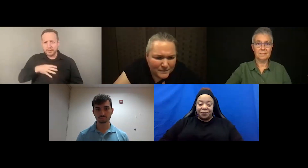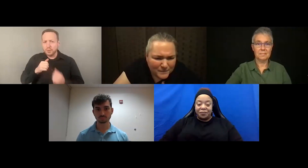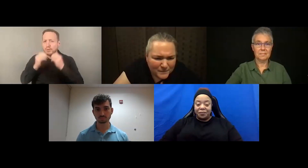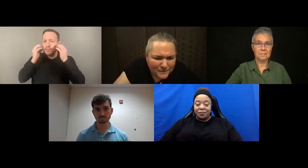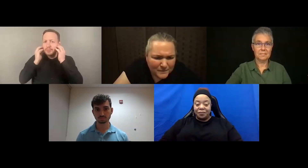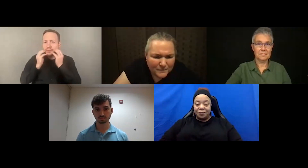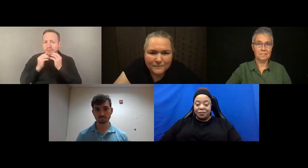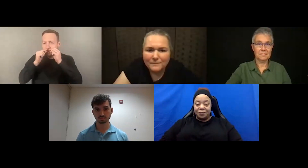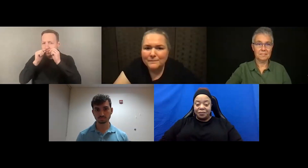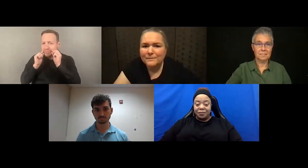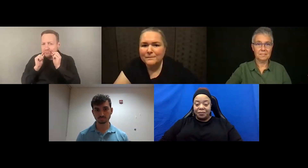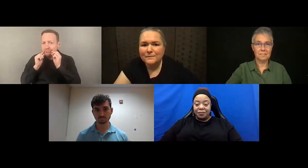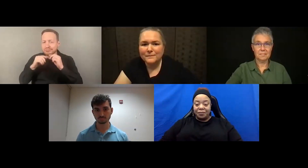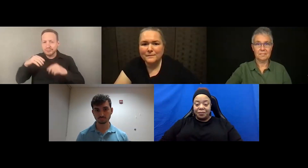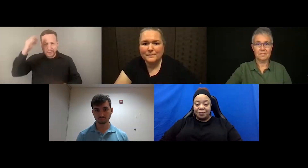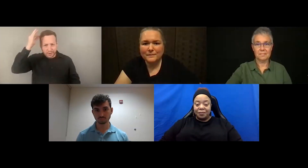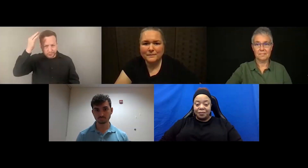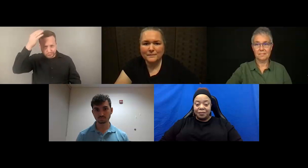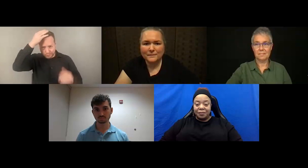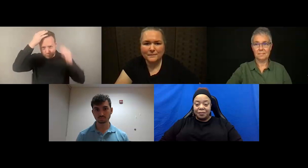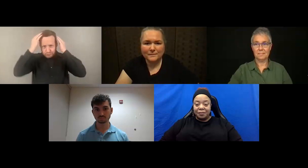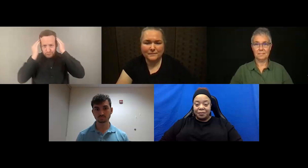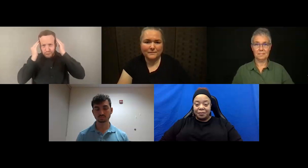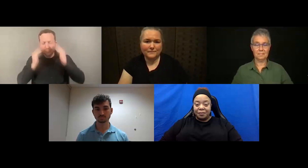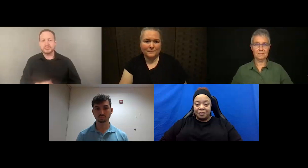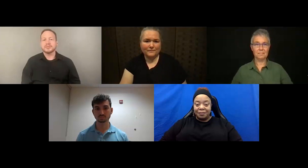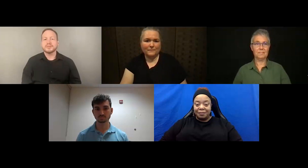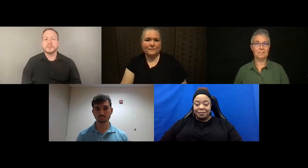a collar. I'm a white male with a beard and a goatee. My hair is combed over.